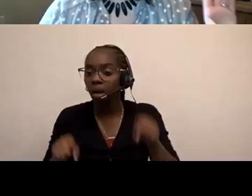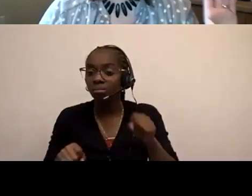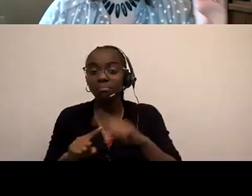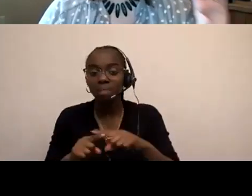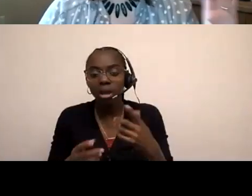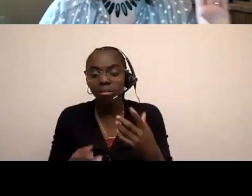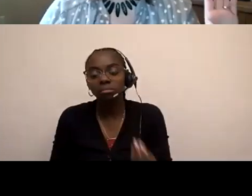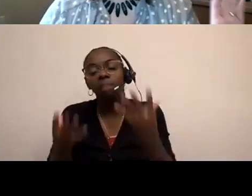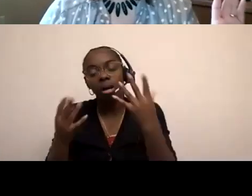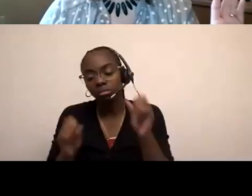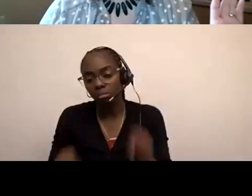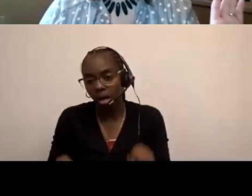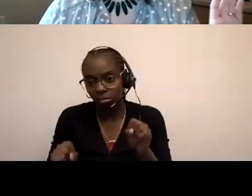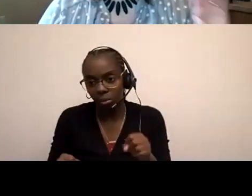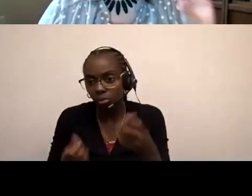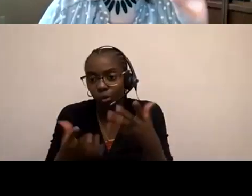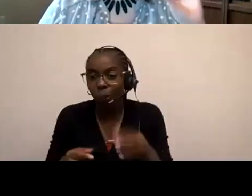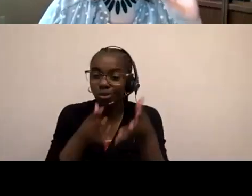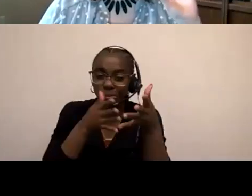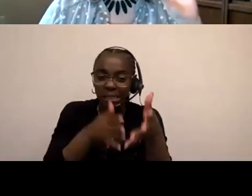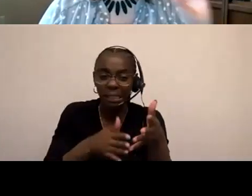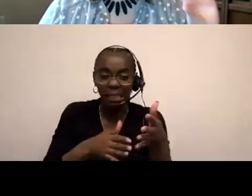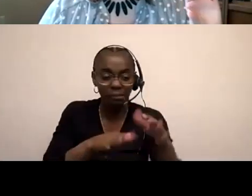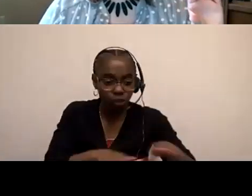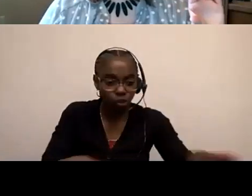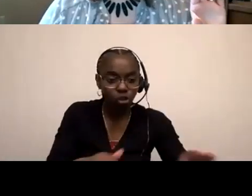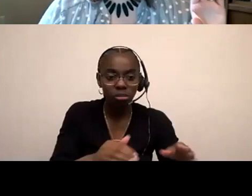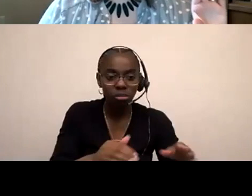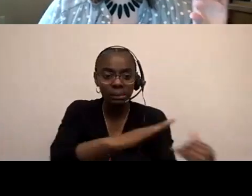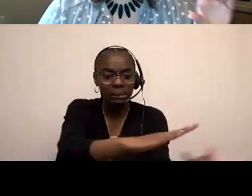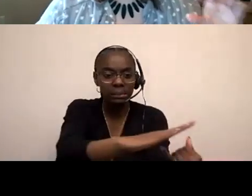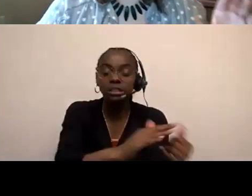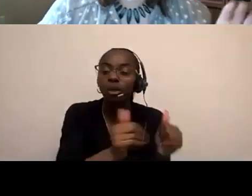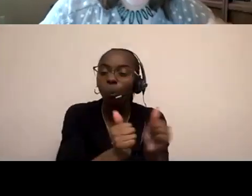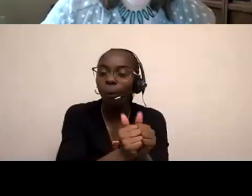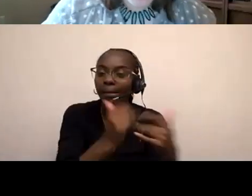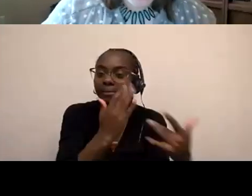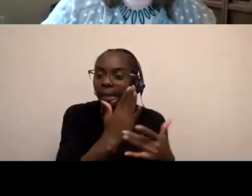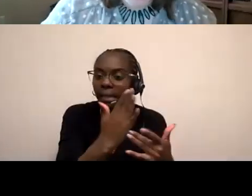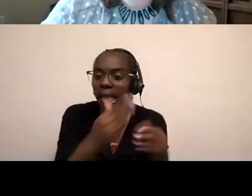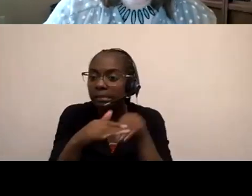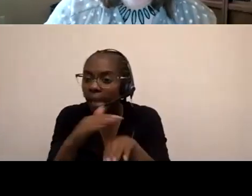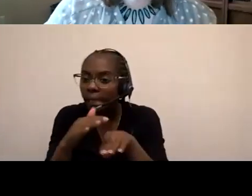TO BE ALONE WITH TECHNOLOGY. AND THAT DOESN'T MEAN WE'RE OVER OUR KID'S SHOULDERS STALKING THEM